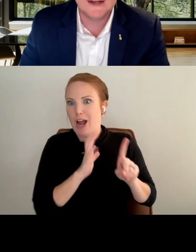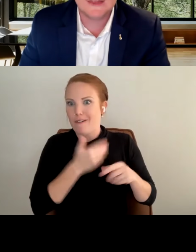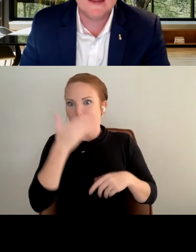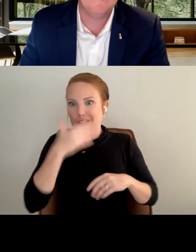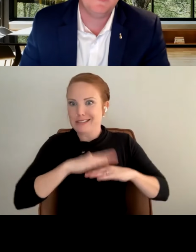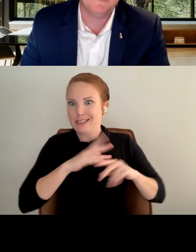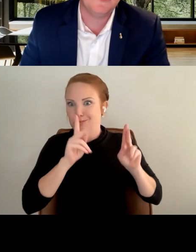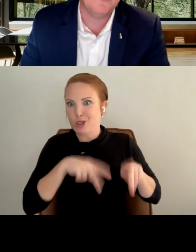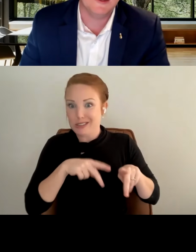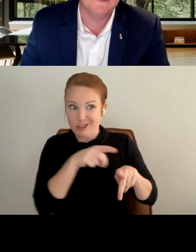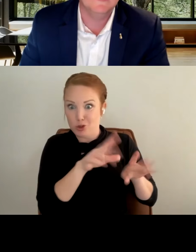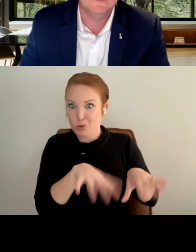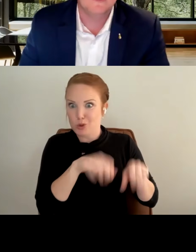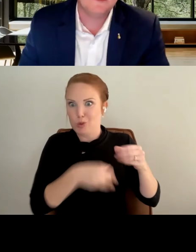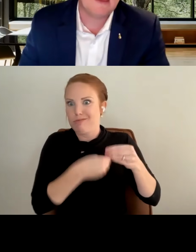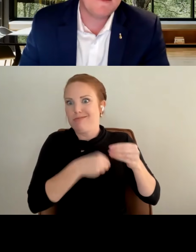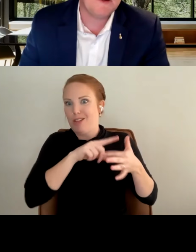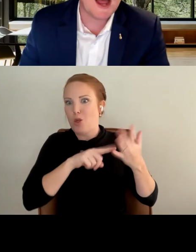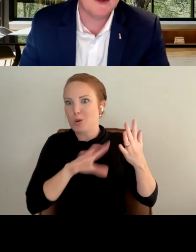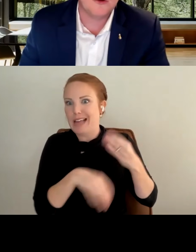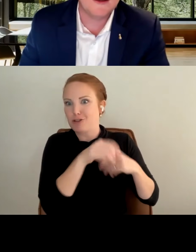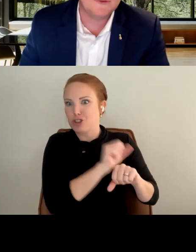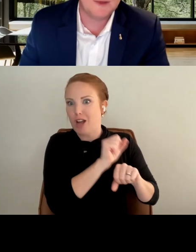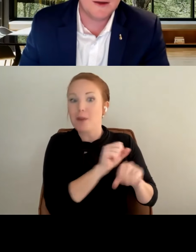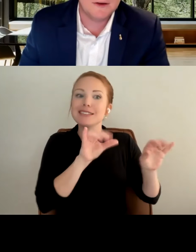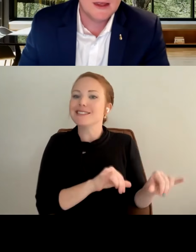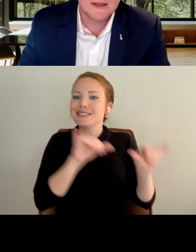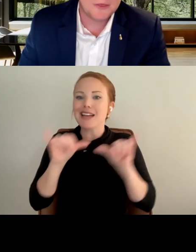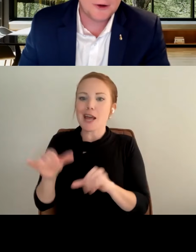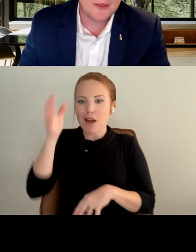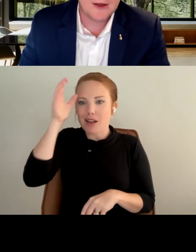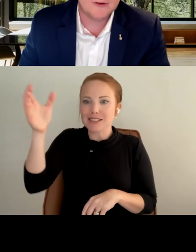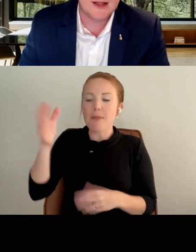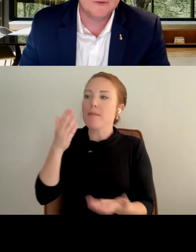It's thinking about it in a new way. Okay, maybe we're not going to spend you know thirty thousand